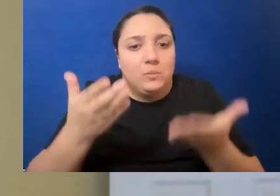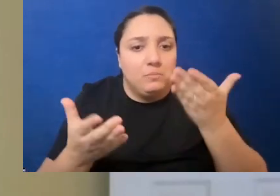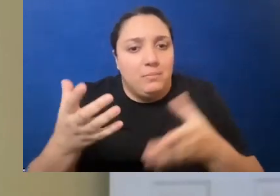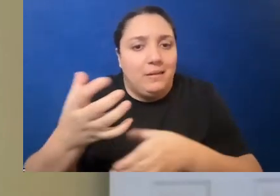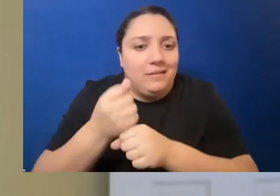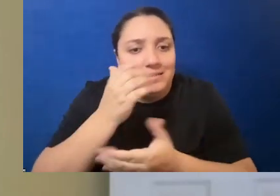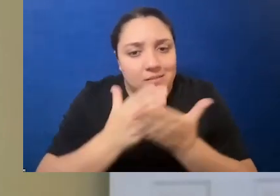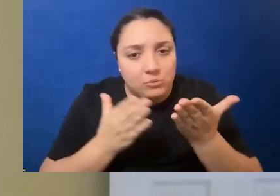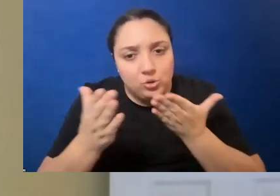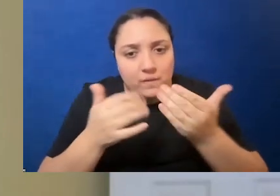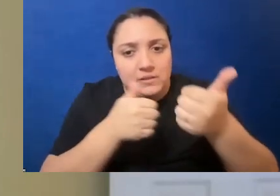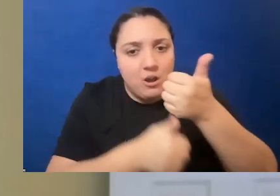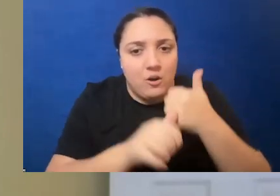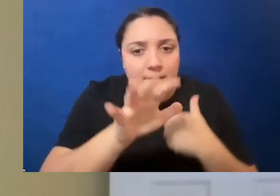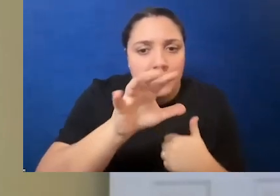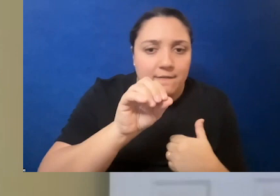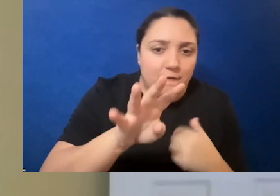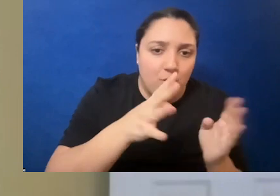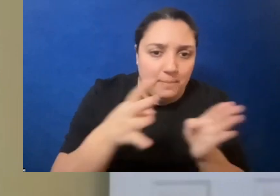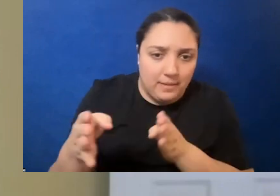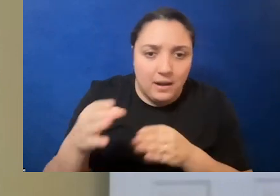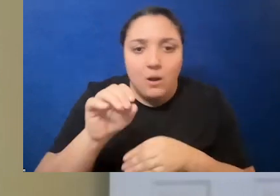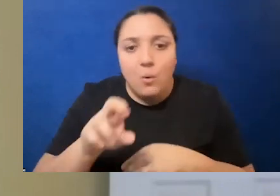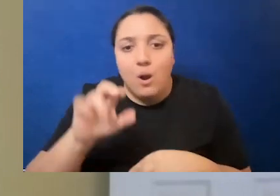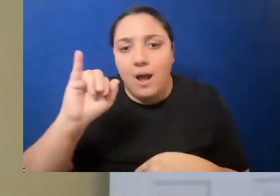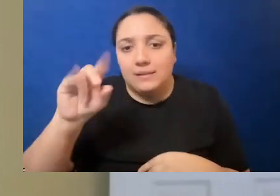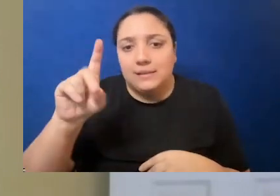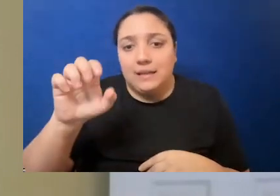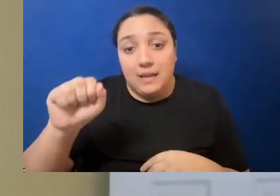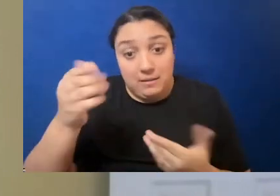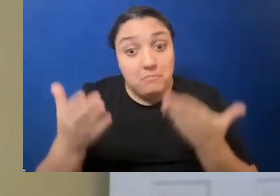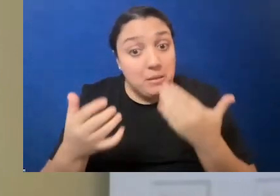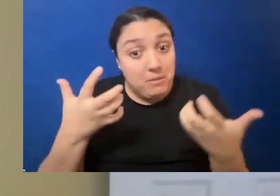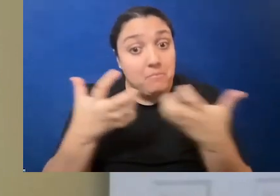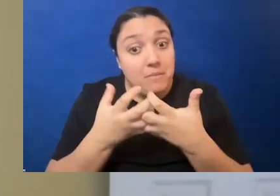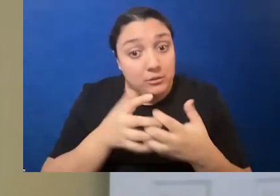SO THAT INFORMATION THAT MARION PROVIDED ABOUT THE ABILITY TO